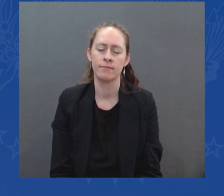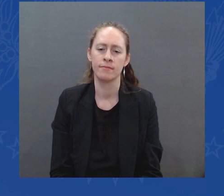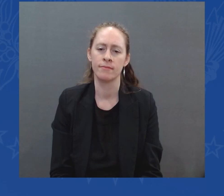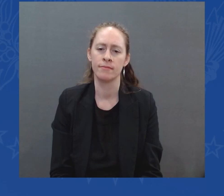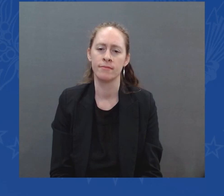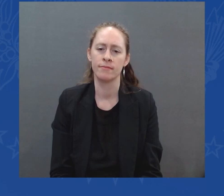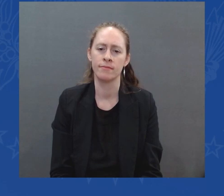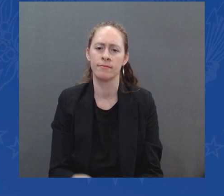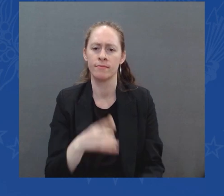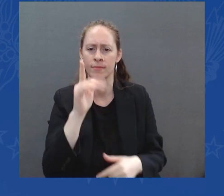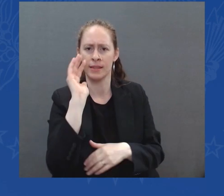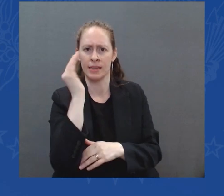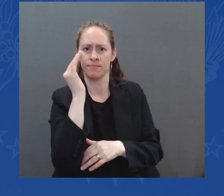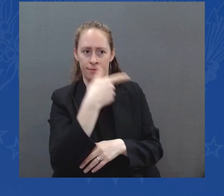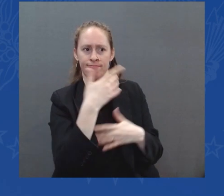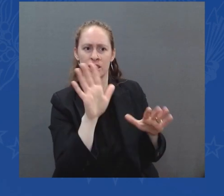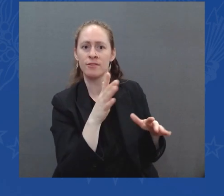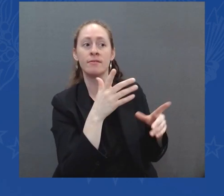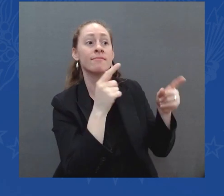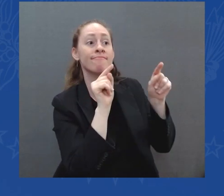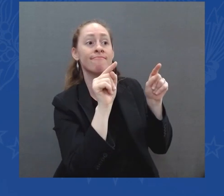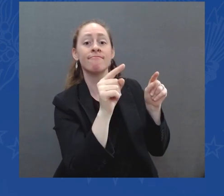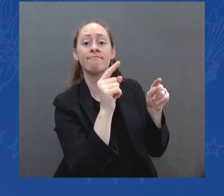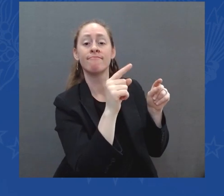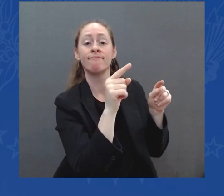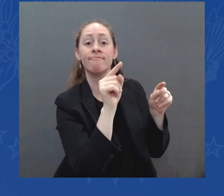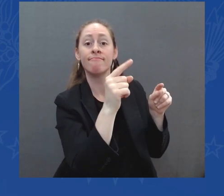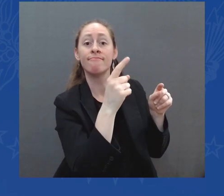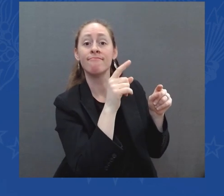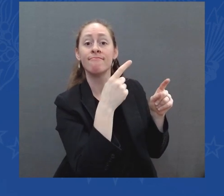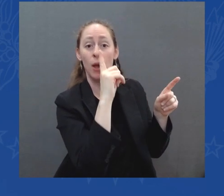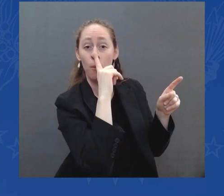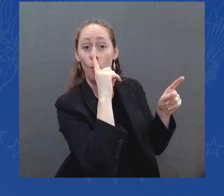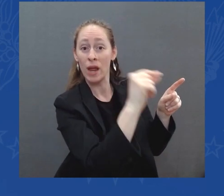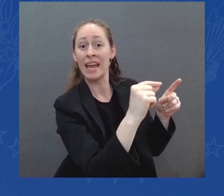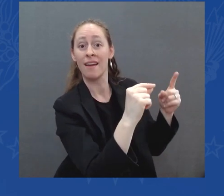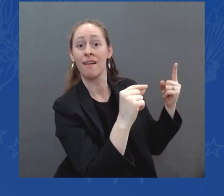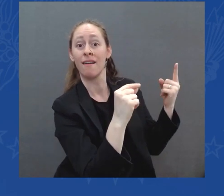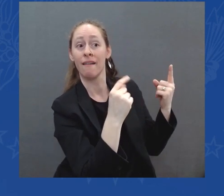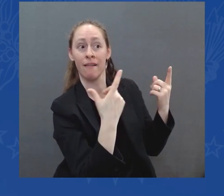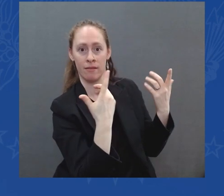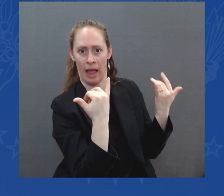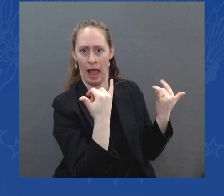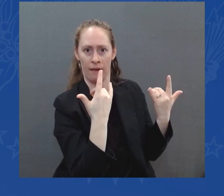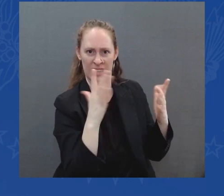because we don't have that much hard evidence. The Press: Mr. President, how much, in monetary terms,